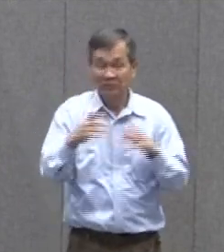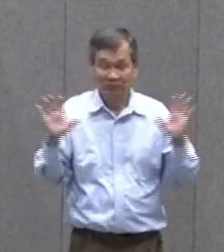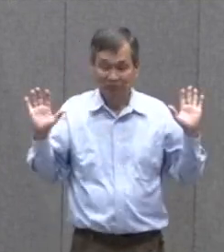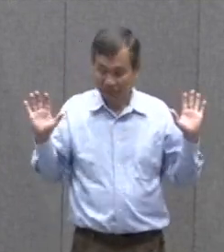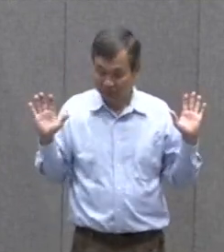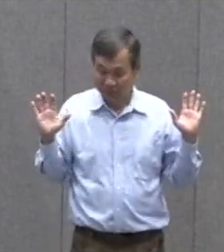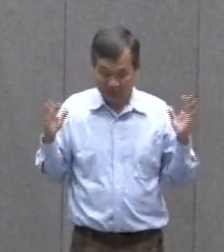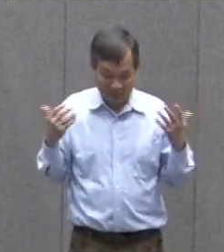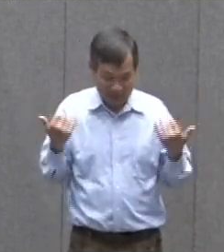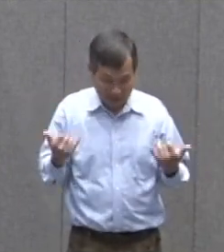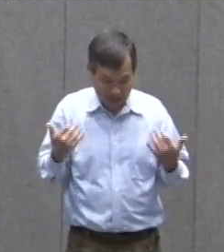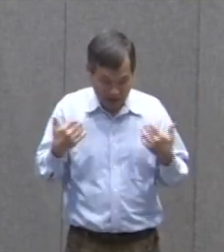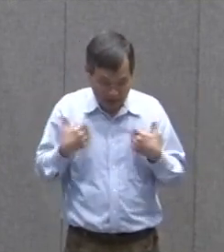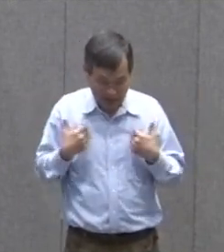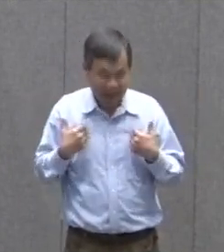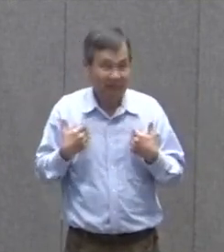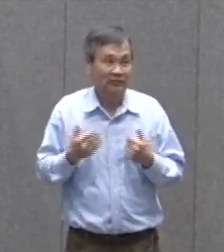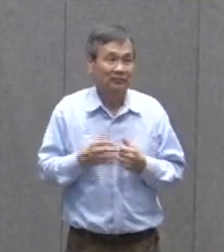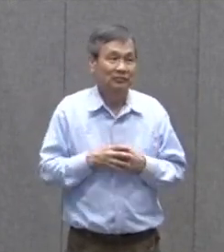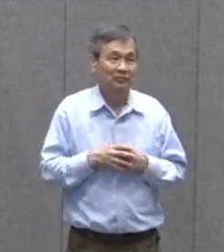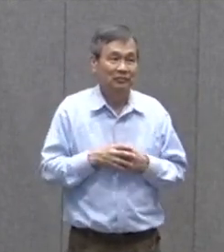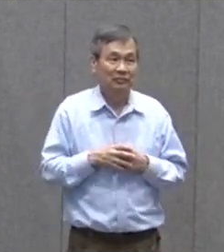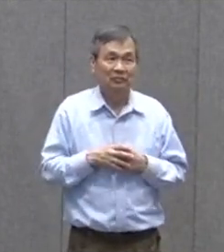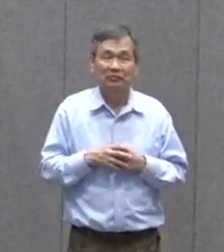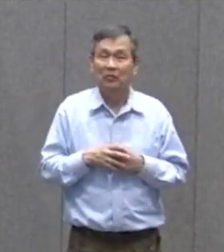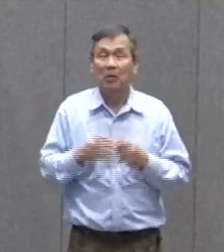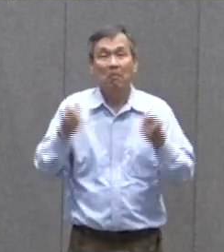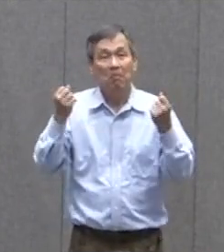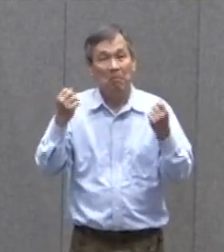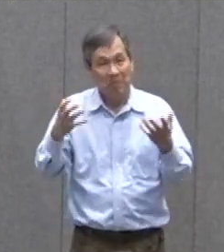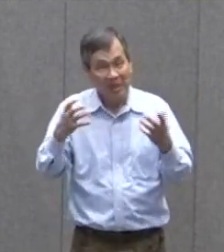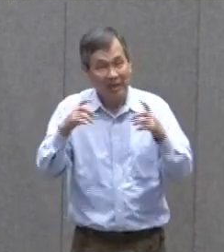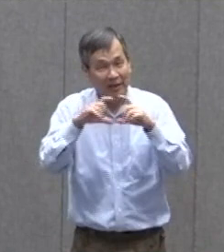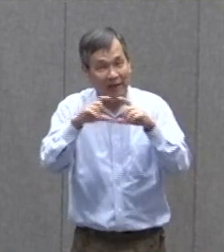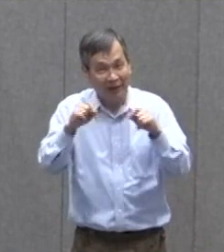So now I have many cards that I can use to build my game.